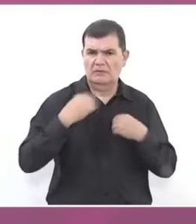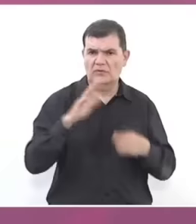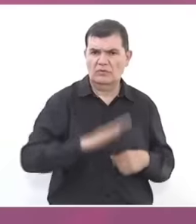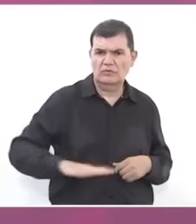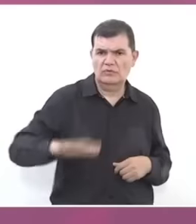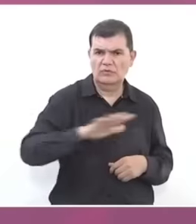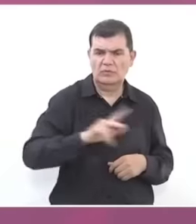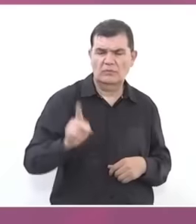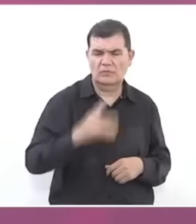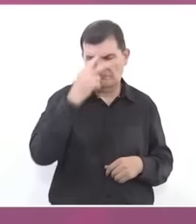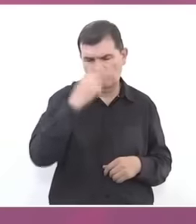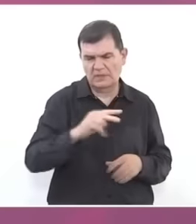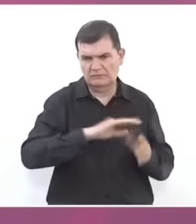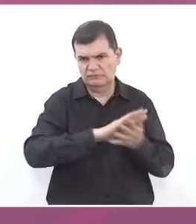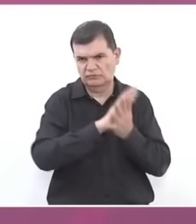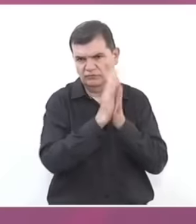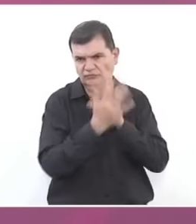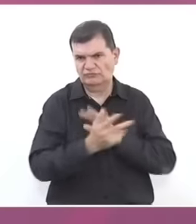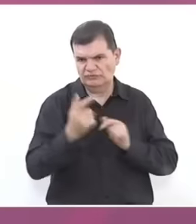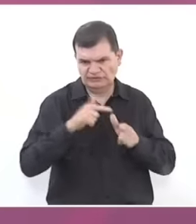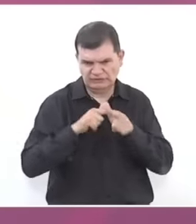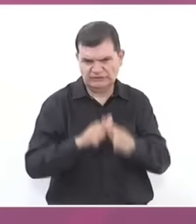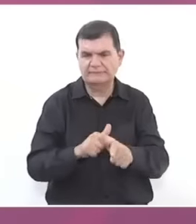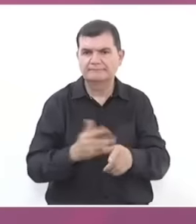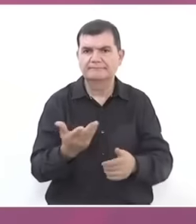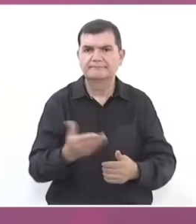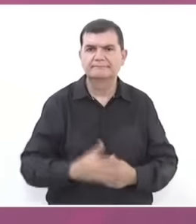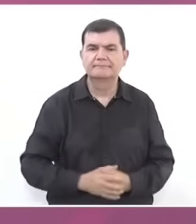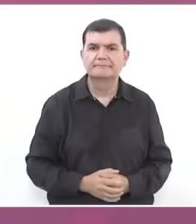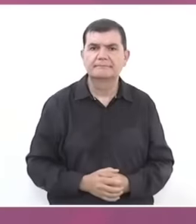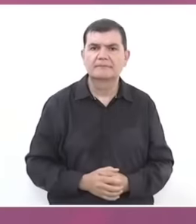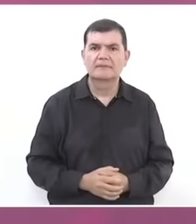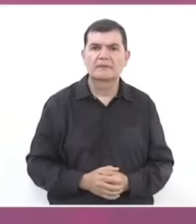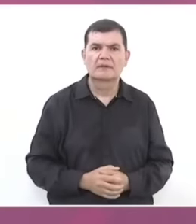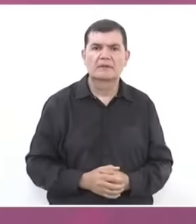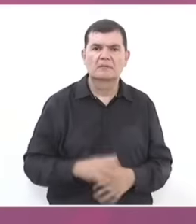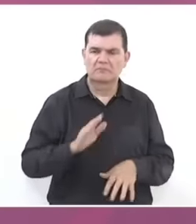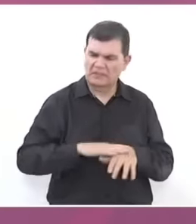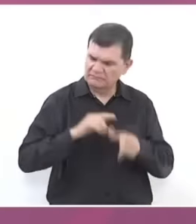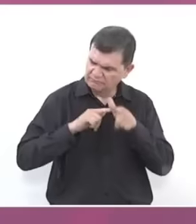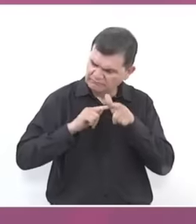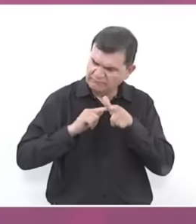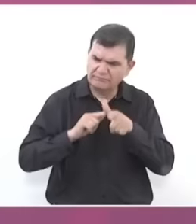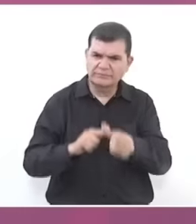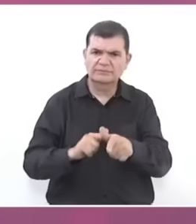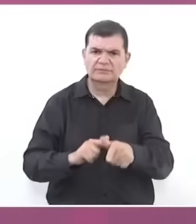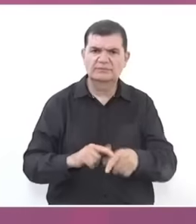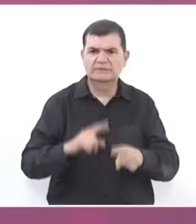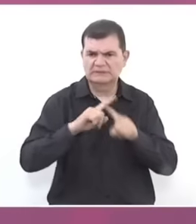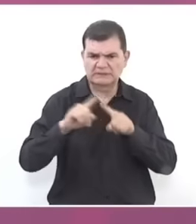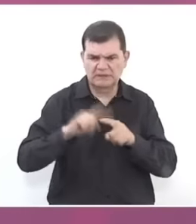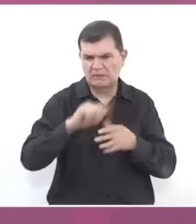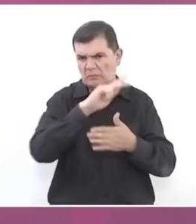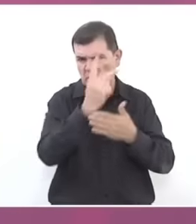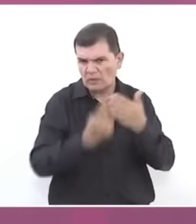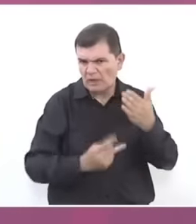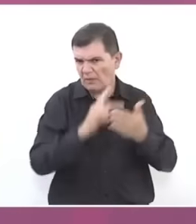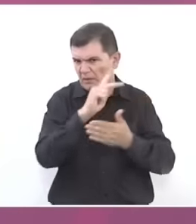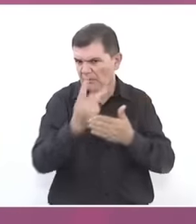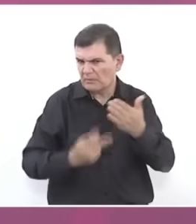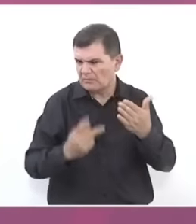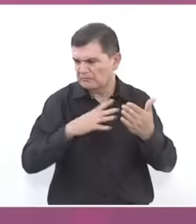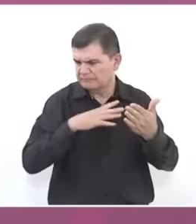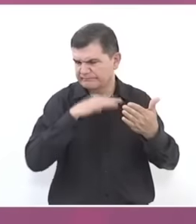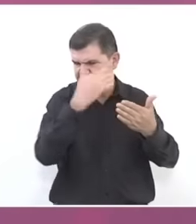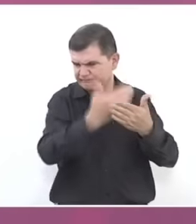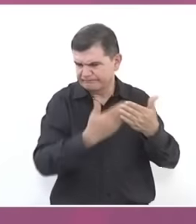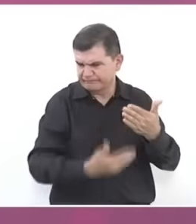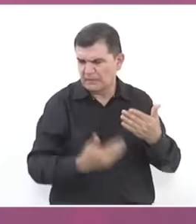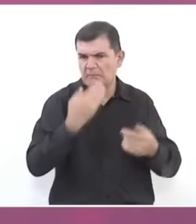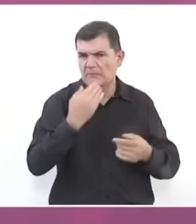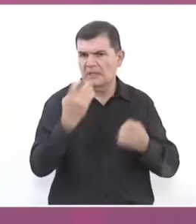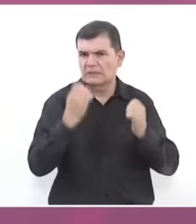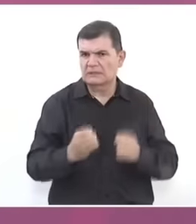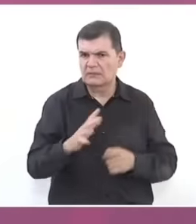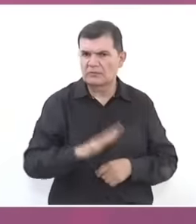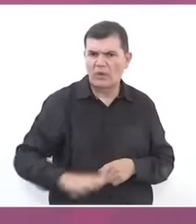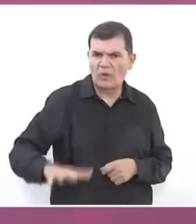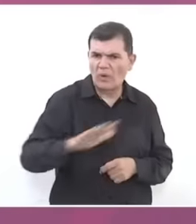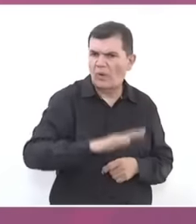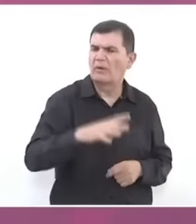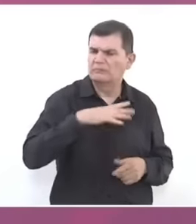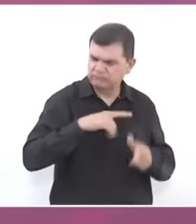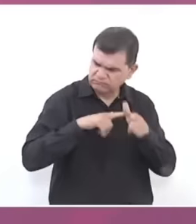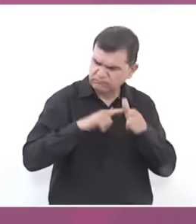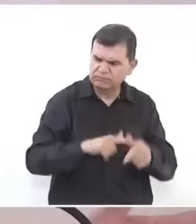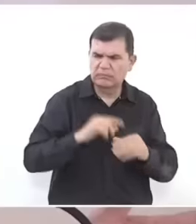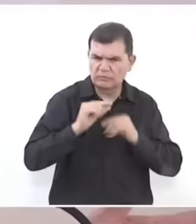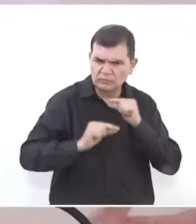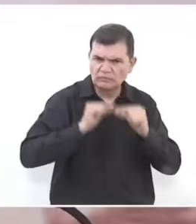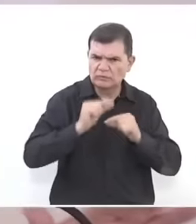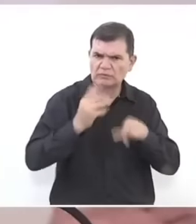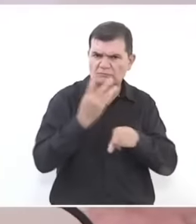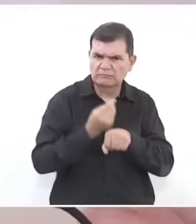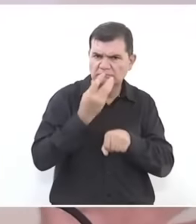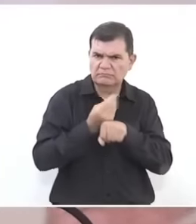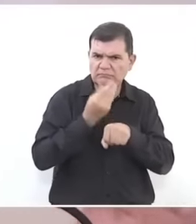in Mexico, all welfare programs will continue and they will be improved because it will continue